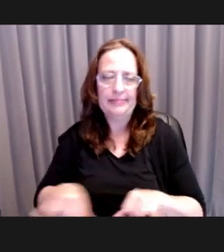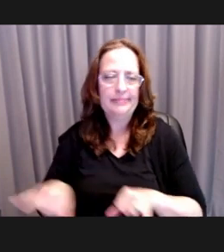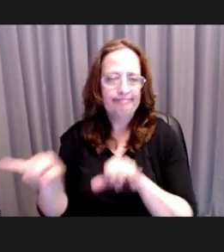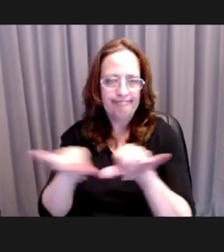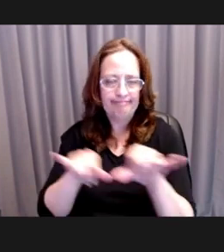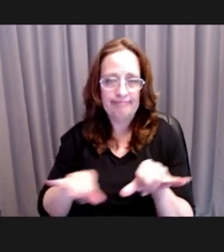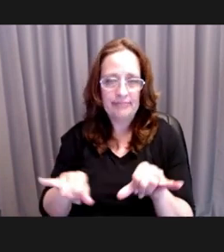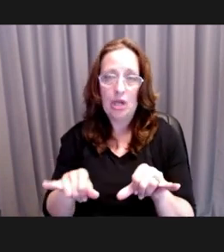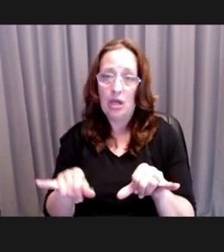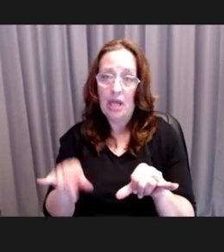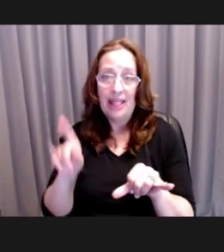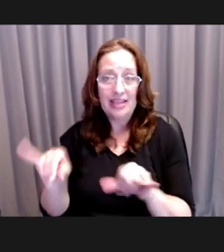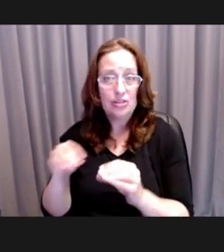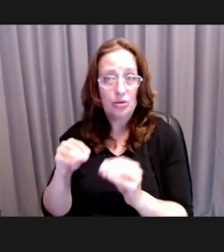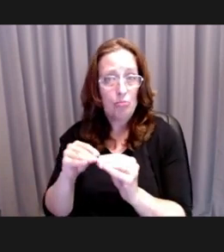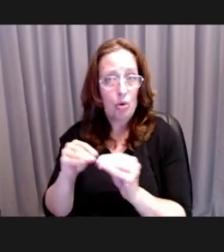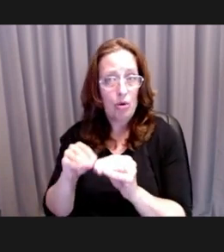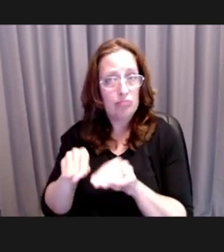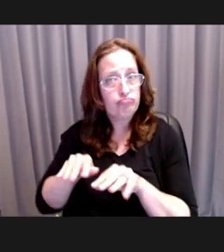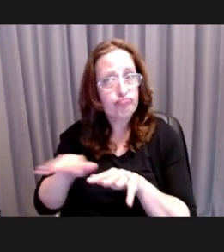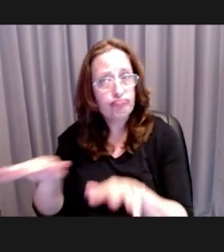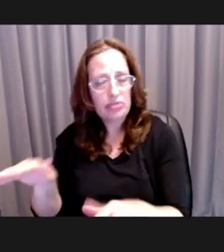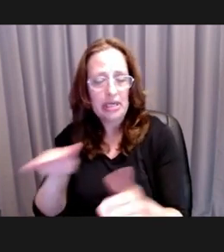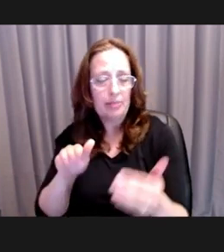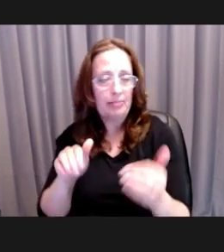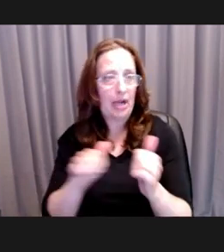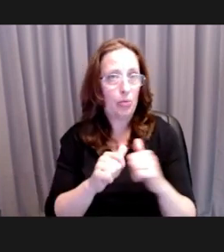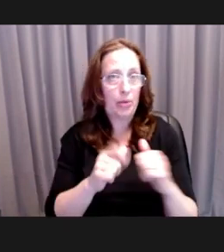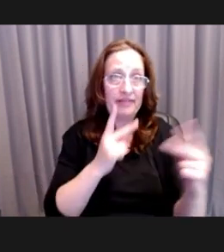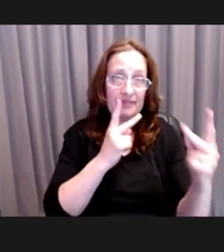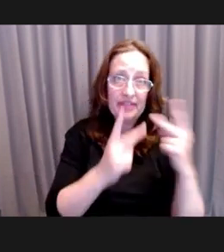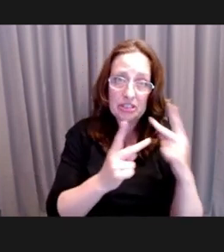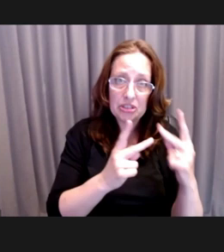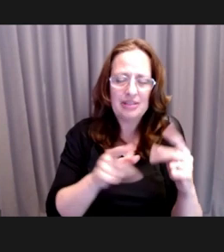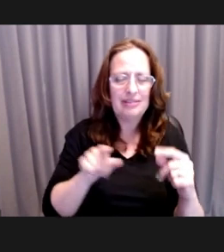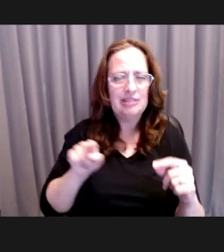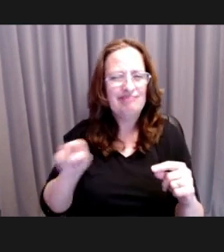for example. And while we often talk about this being about 1 in 500 babies that are